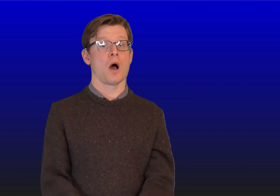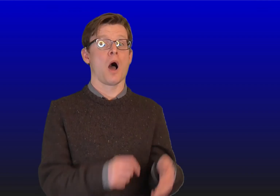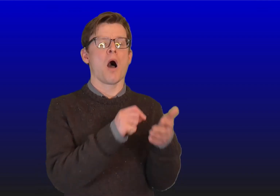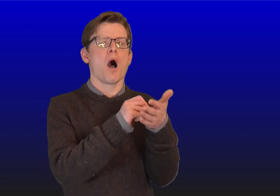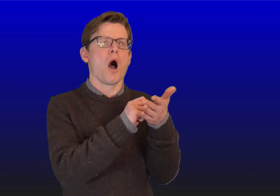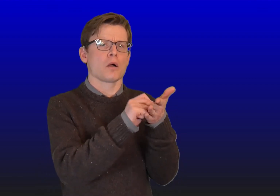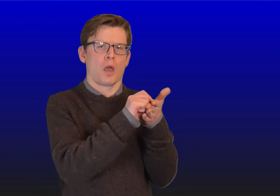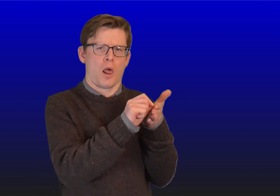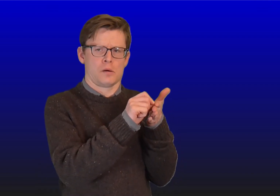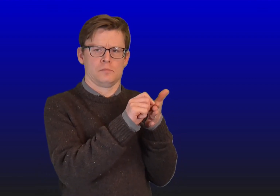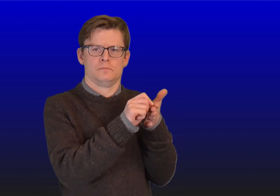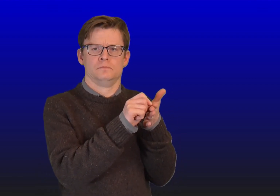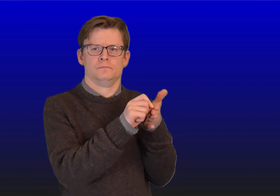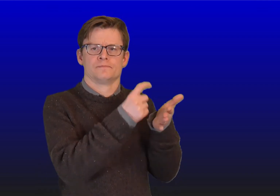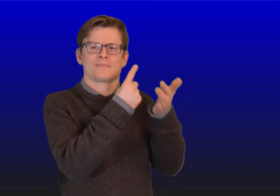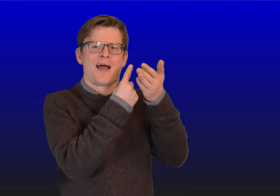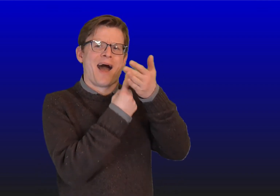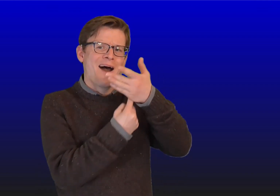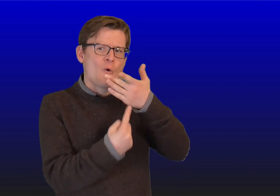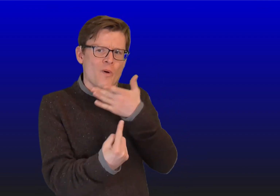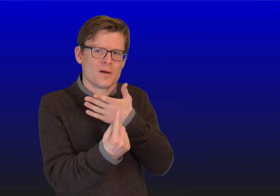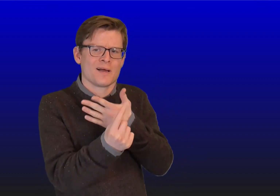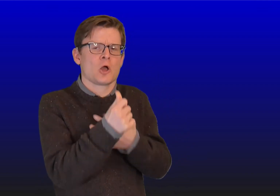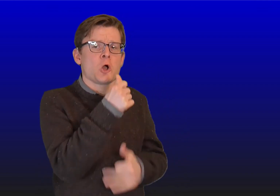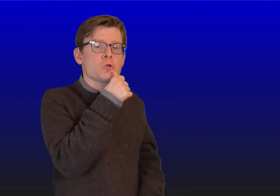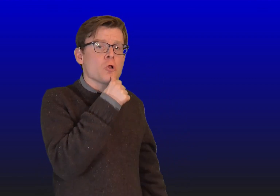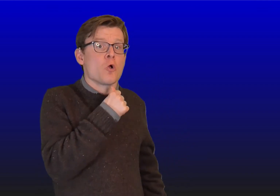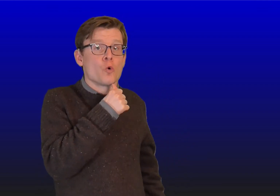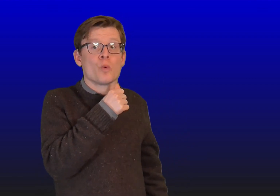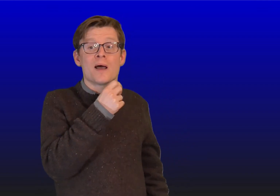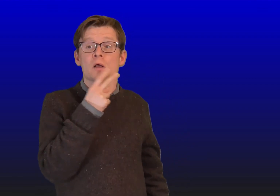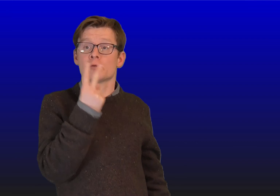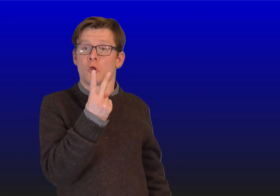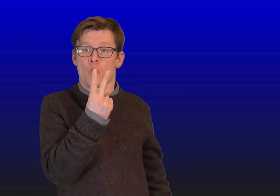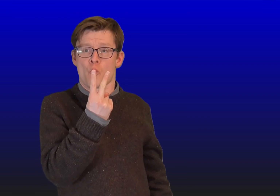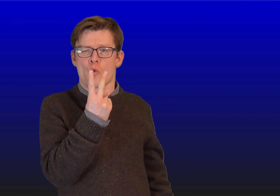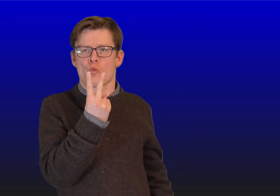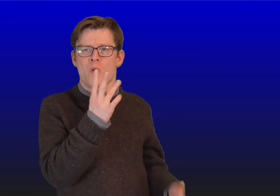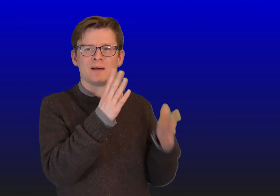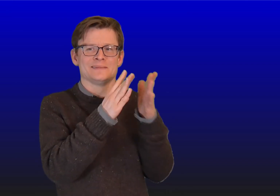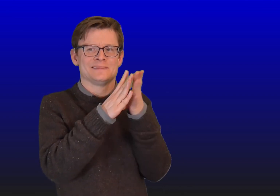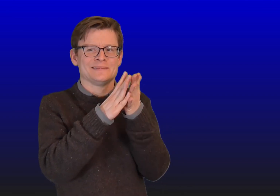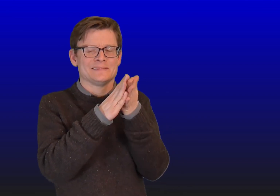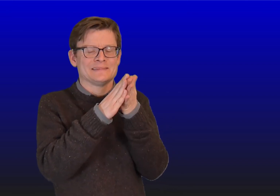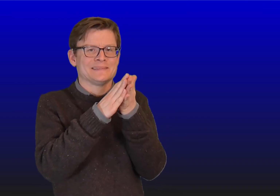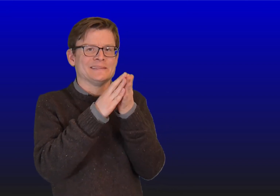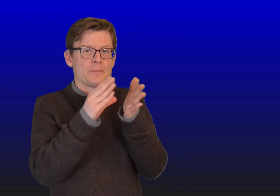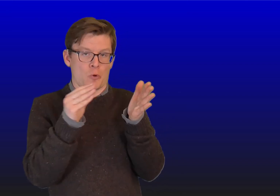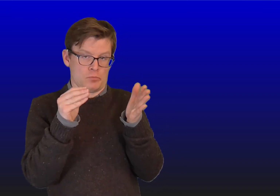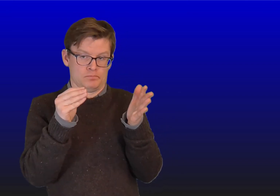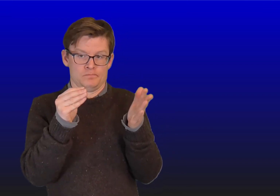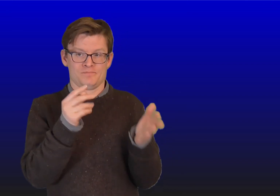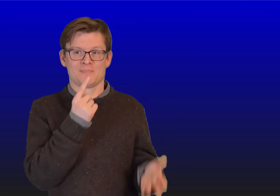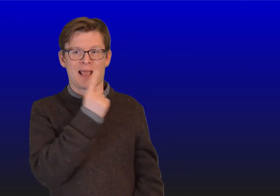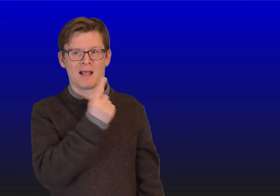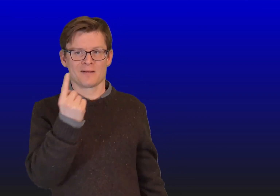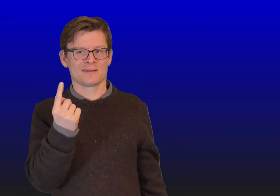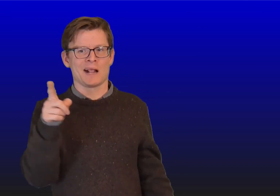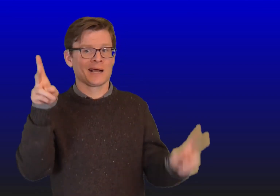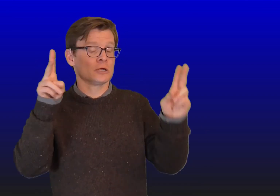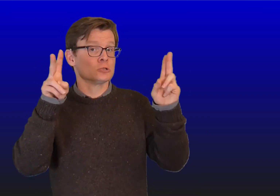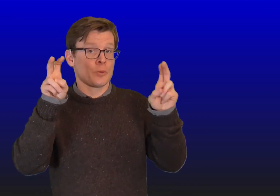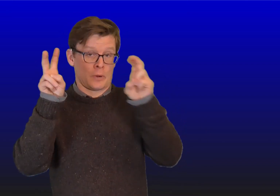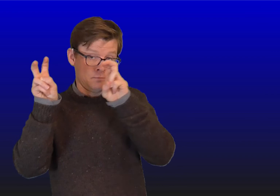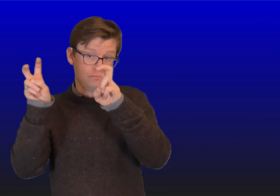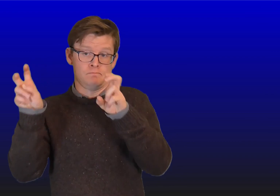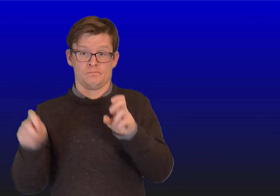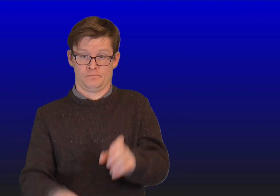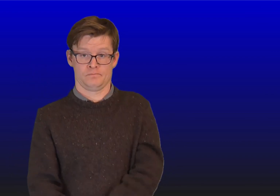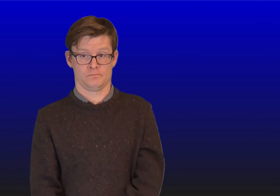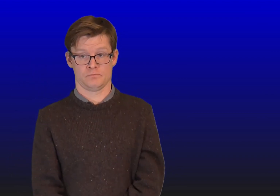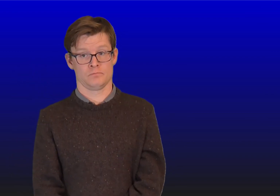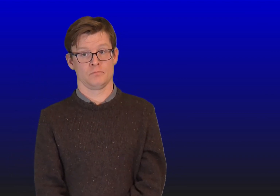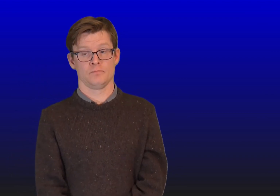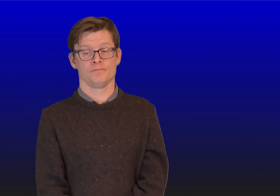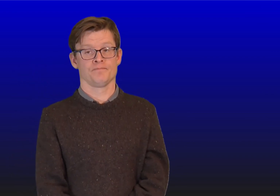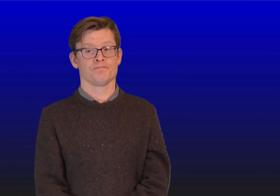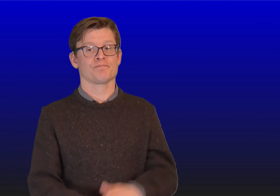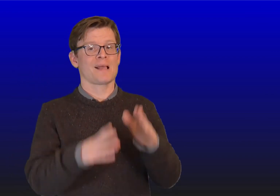The authors only used a few examples for each category.